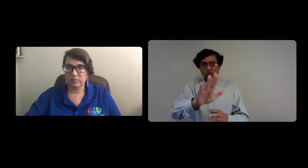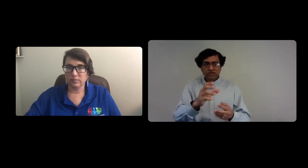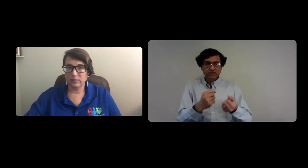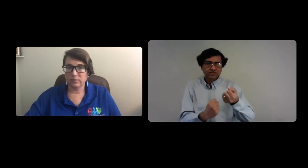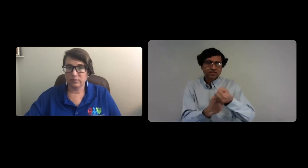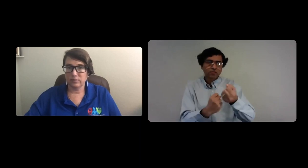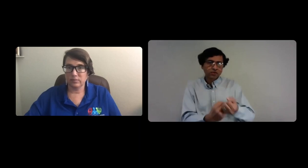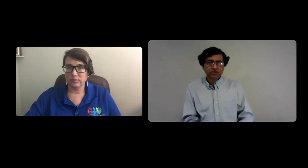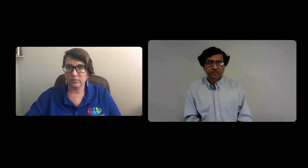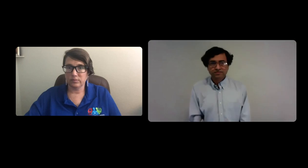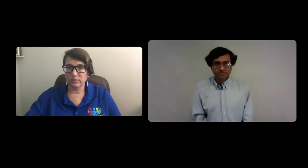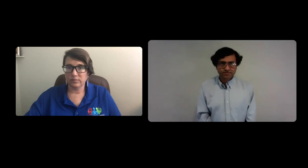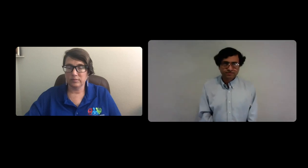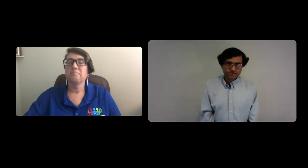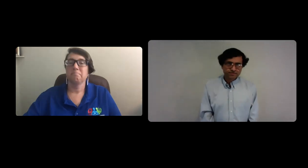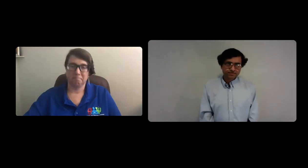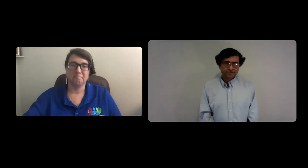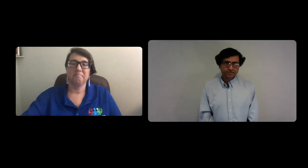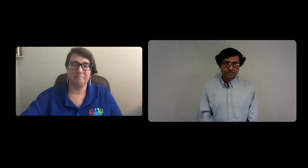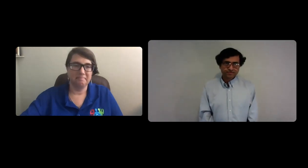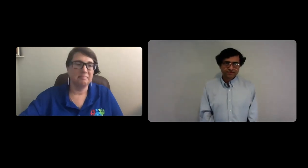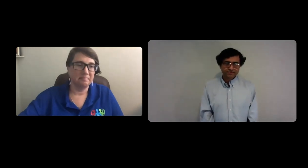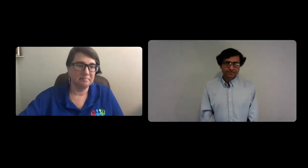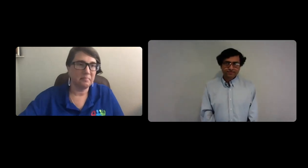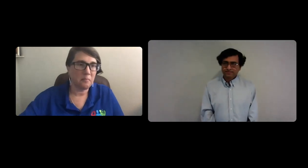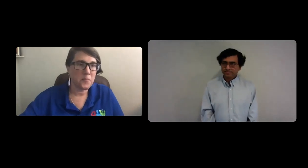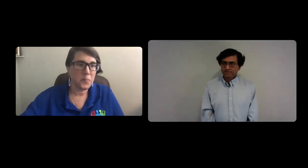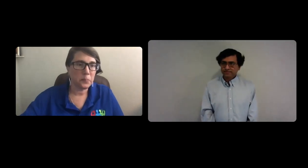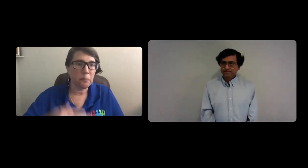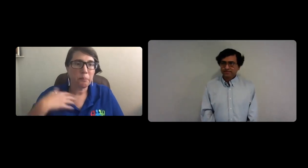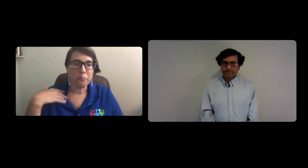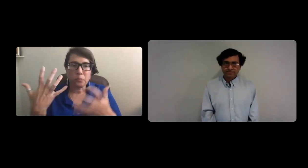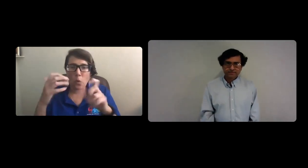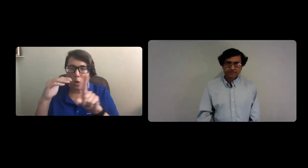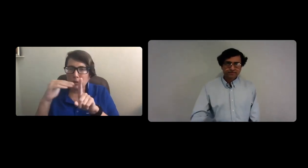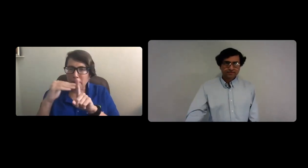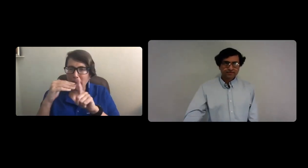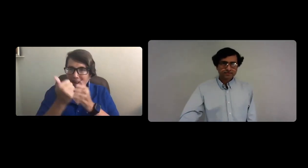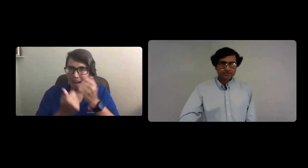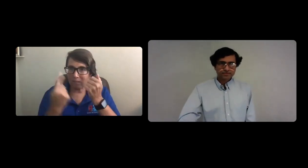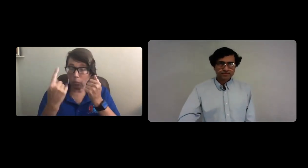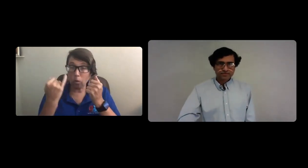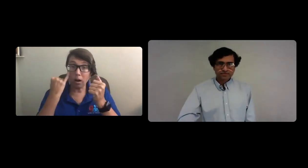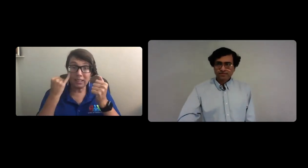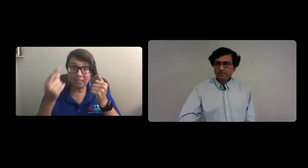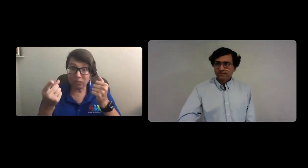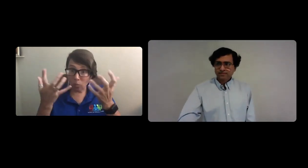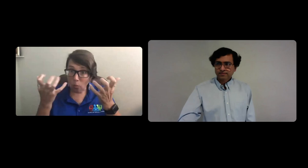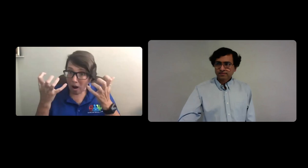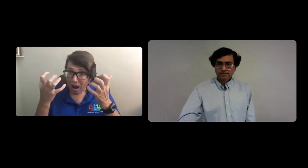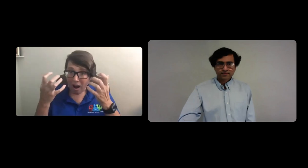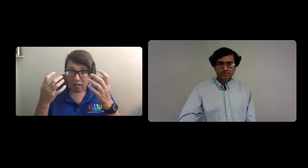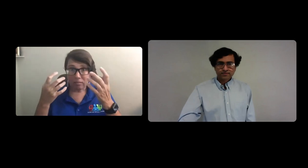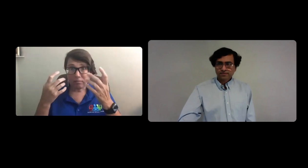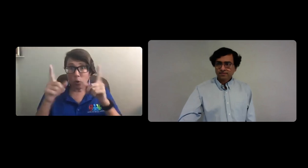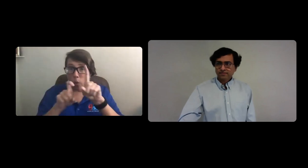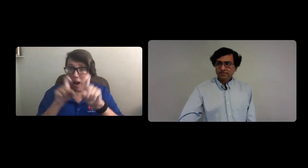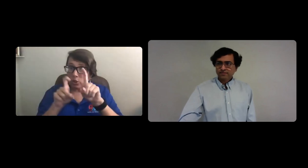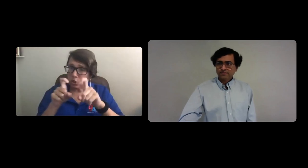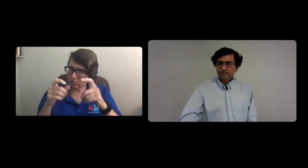webpage and use that kind of thing for support.